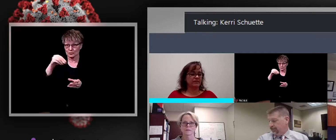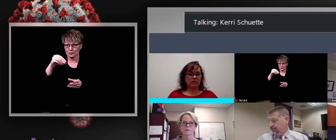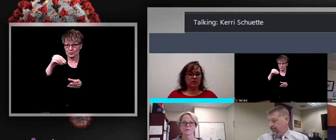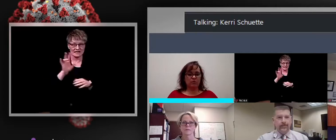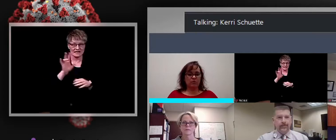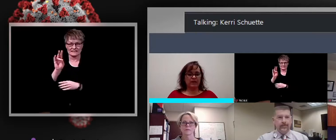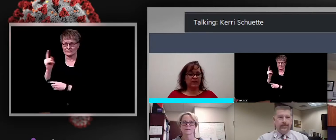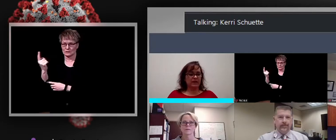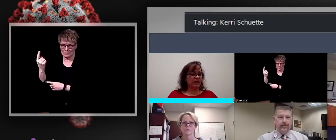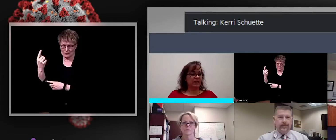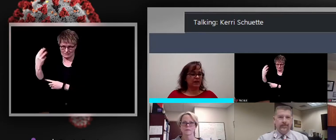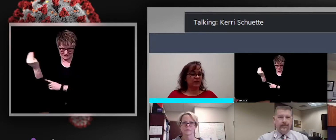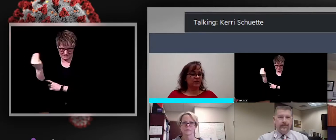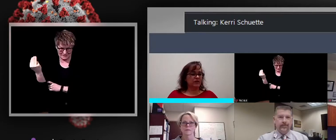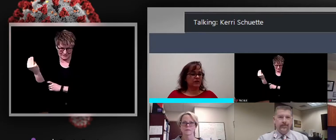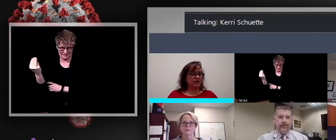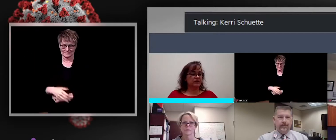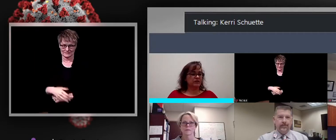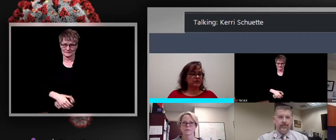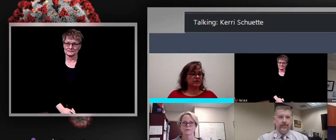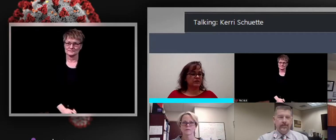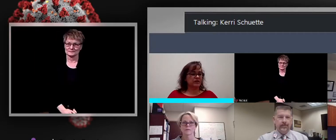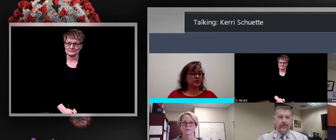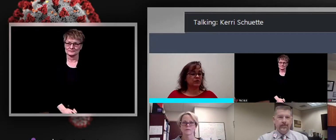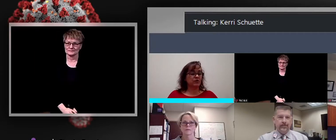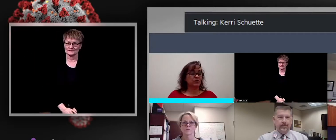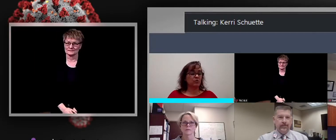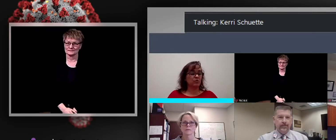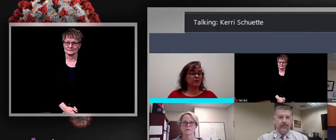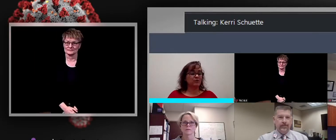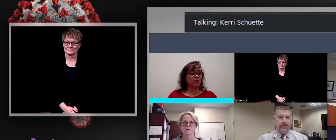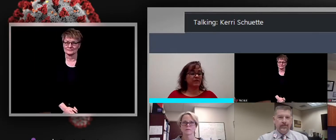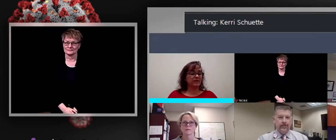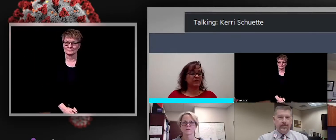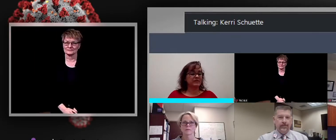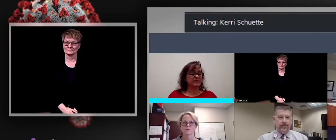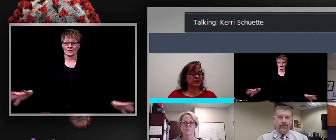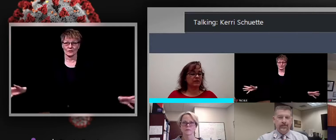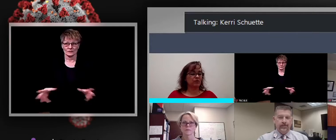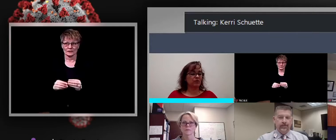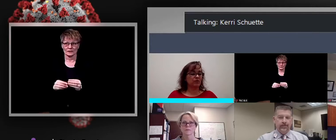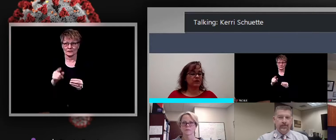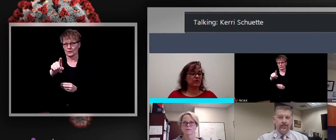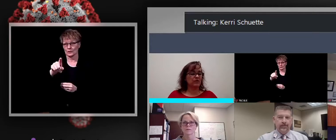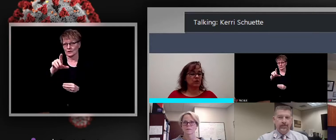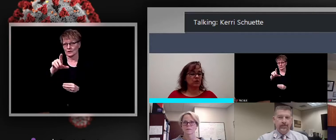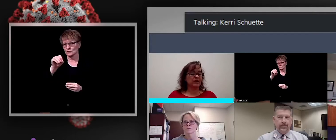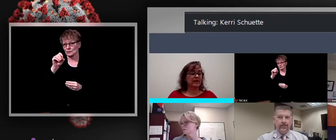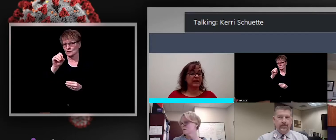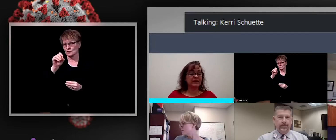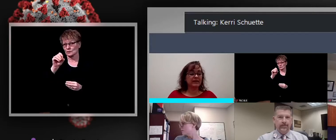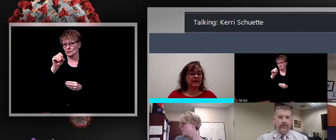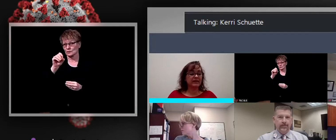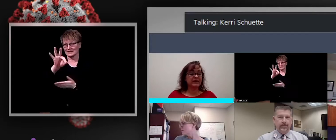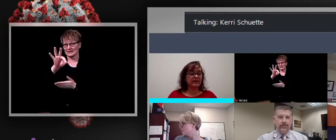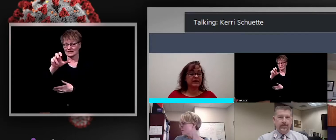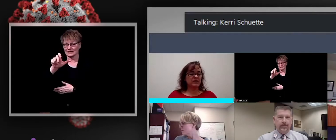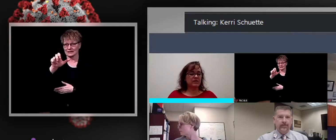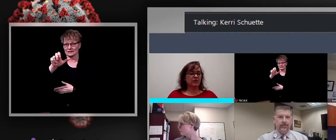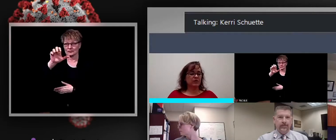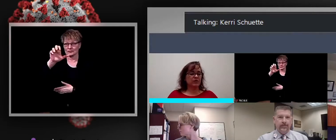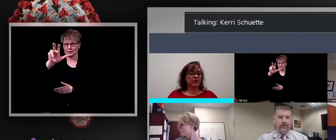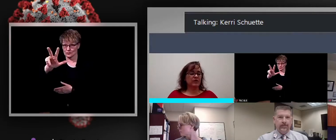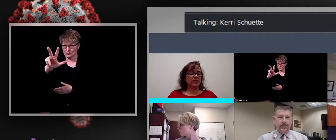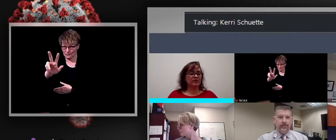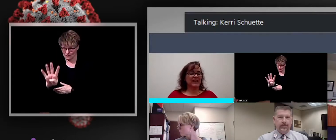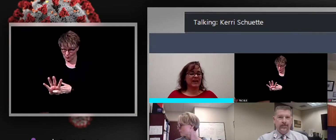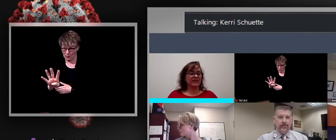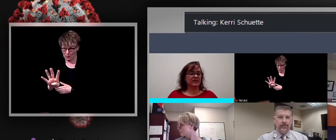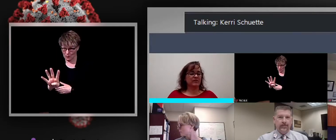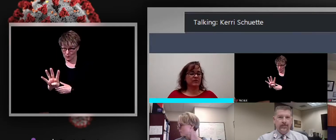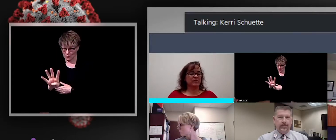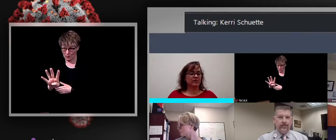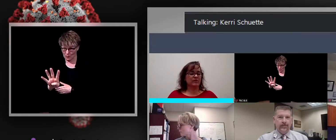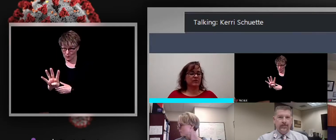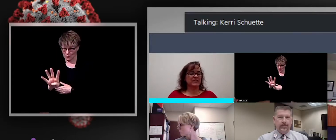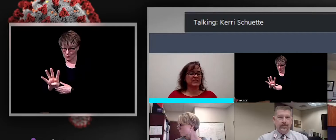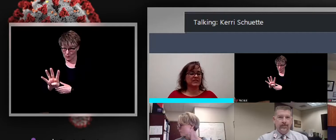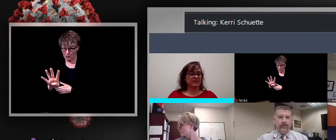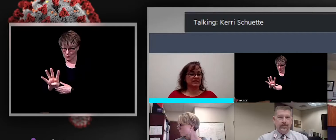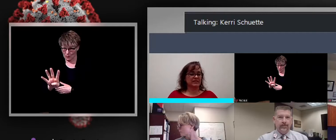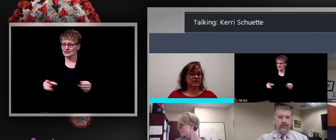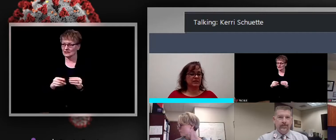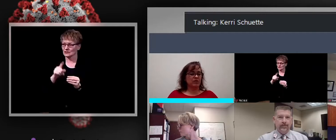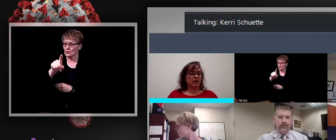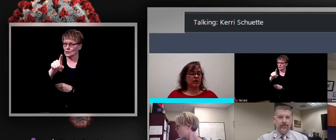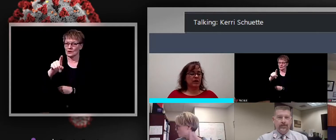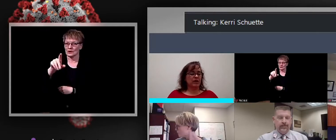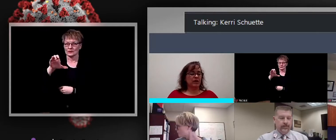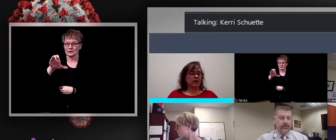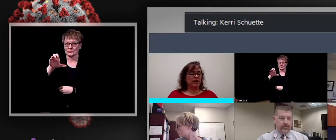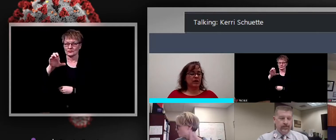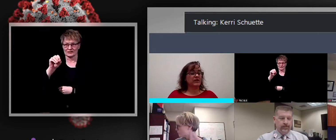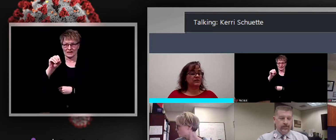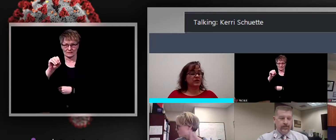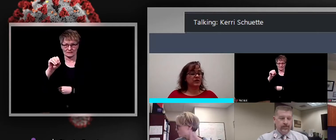Monday. We have done a total of 101,934 negative tests for a total of 109,350 tests. As of